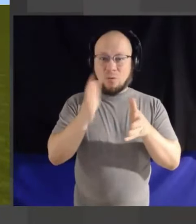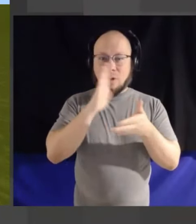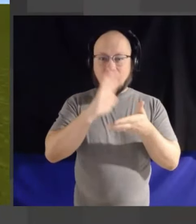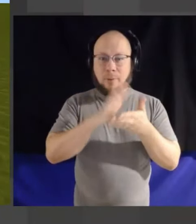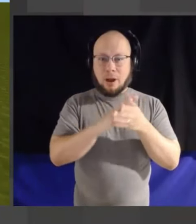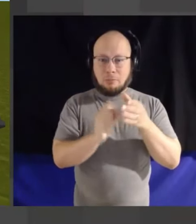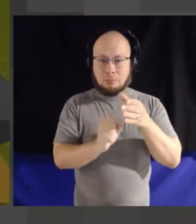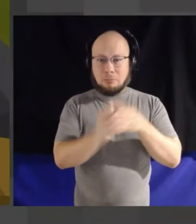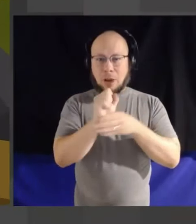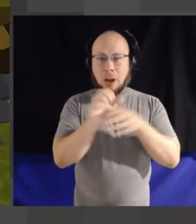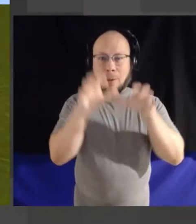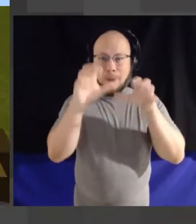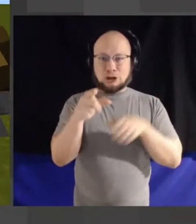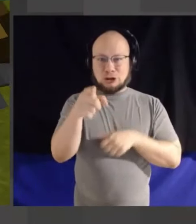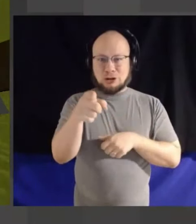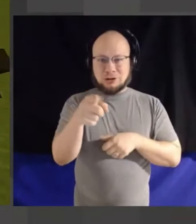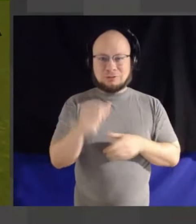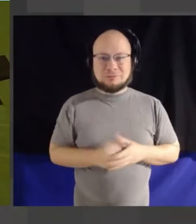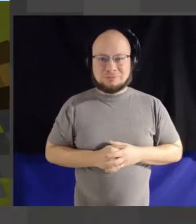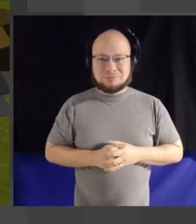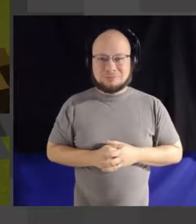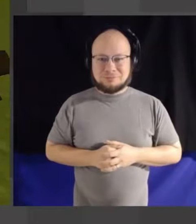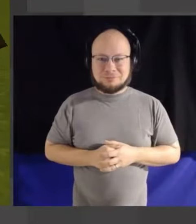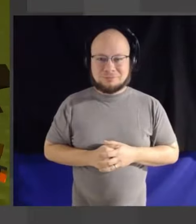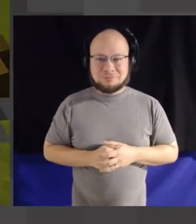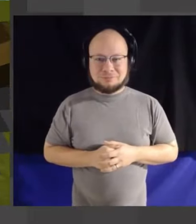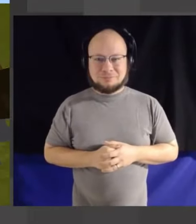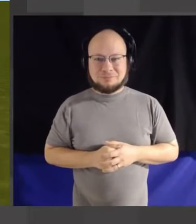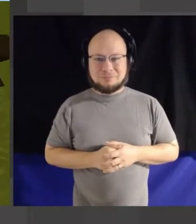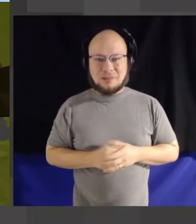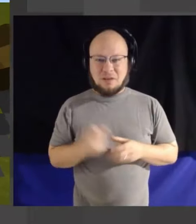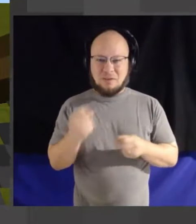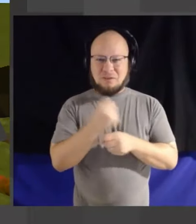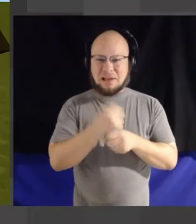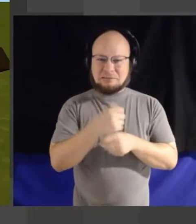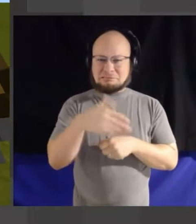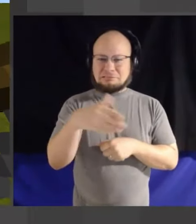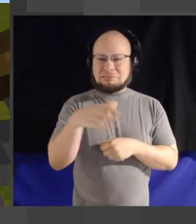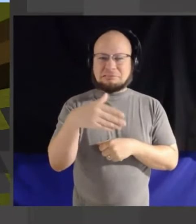THEY ROT FOR TOO LONG YOU GET A LITTLE ROTTON TOMATO MONSTER